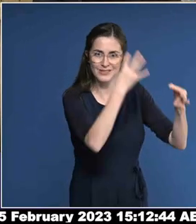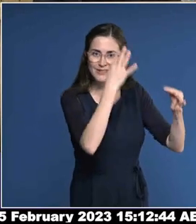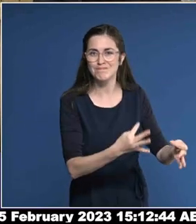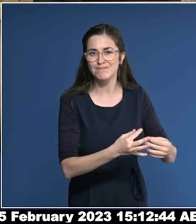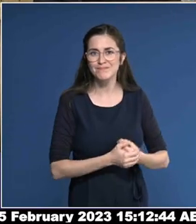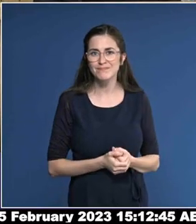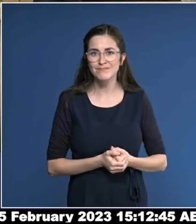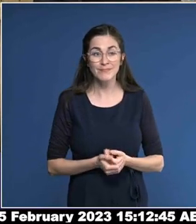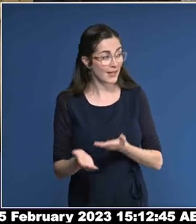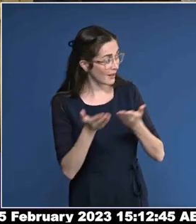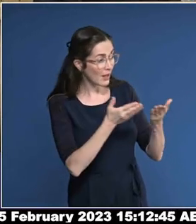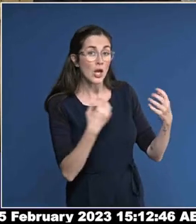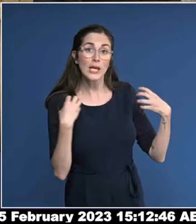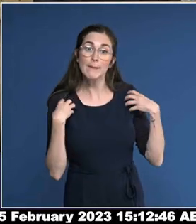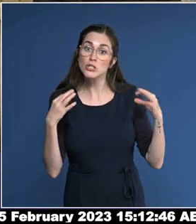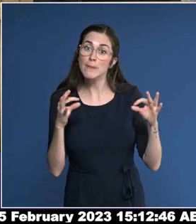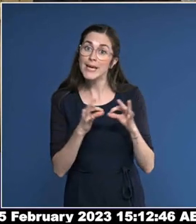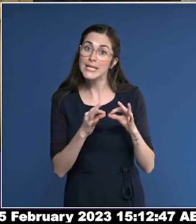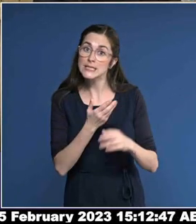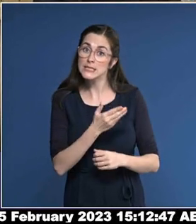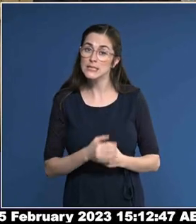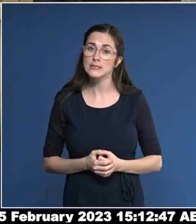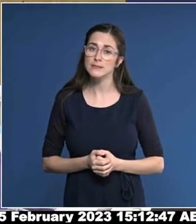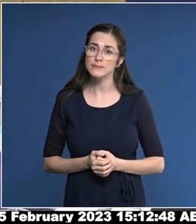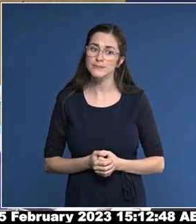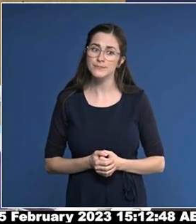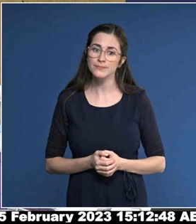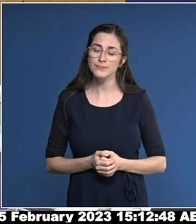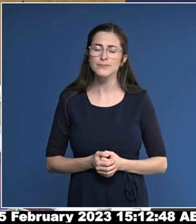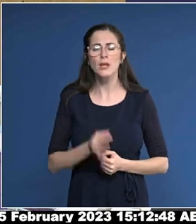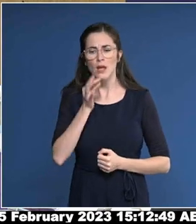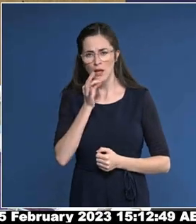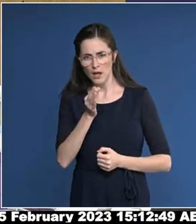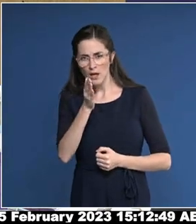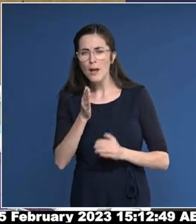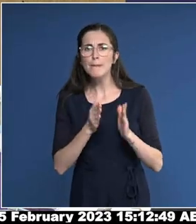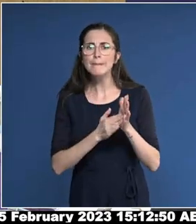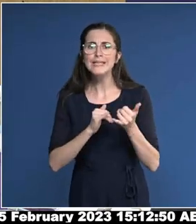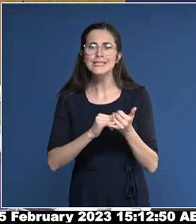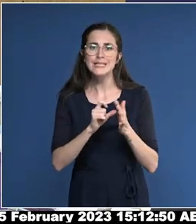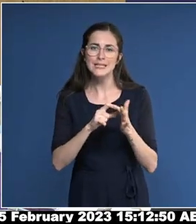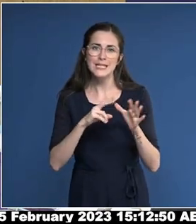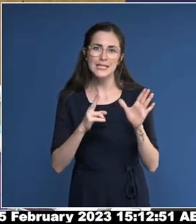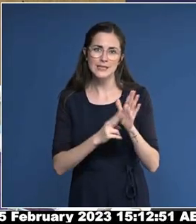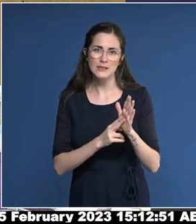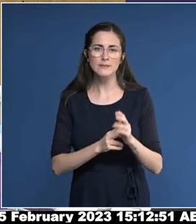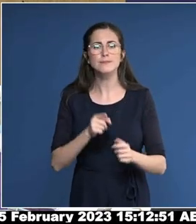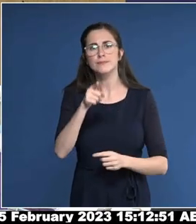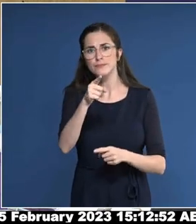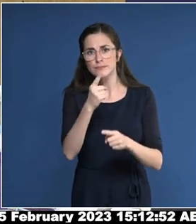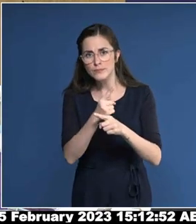Ms Dean, there was a conversation between you and Ms Eastman about